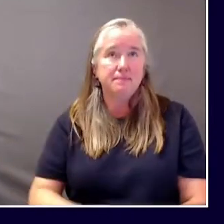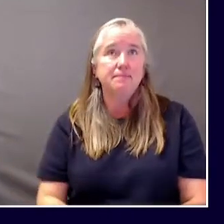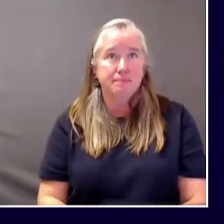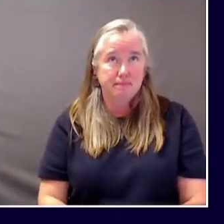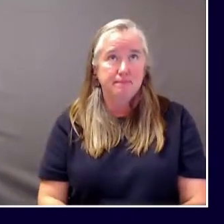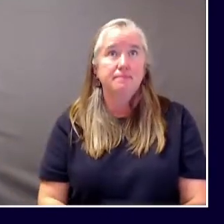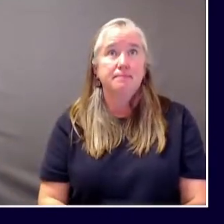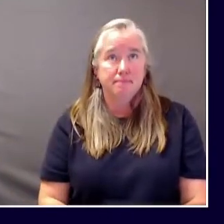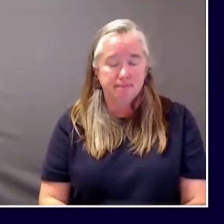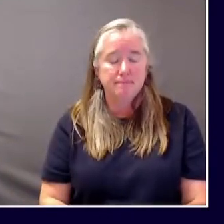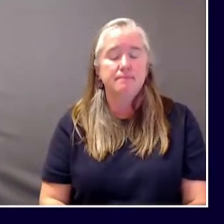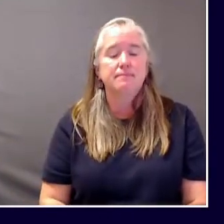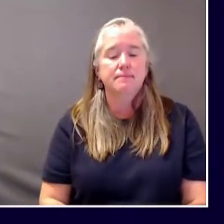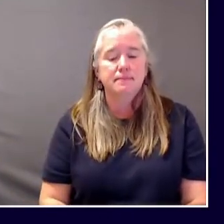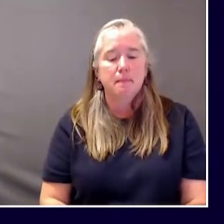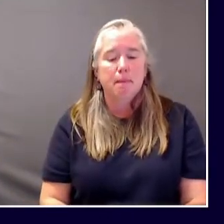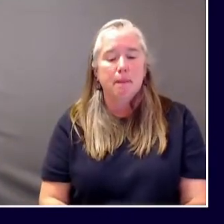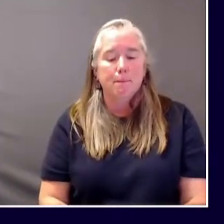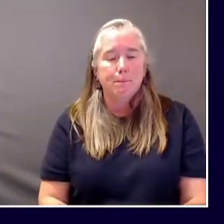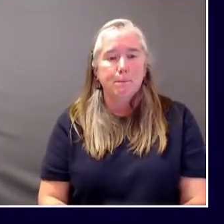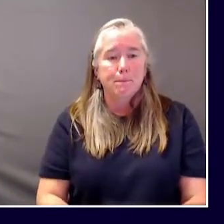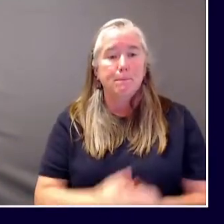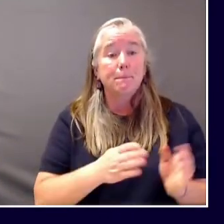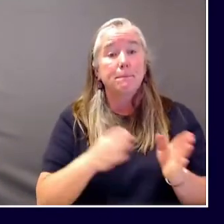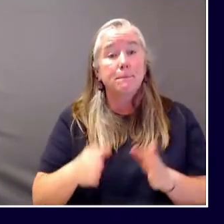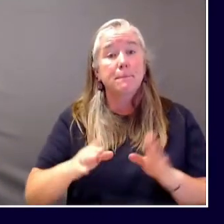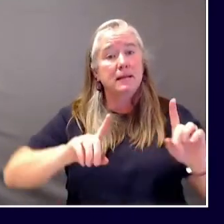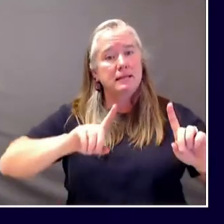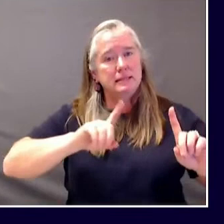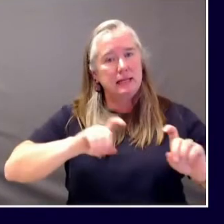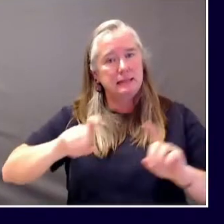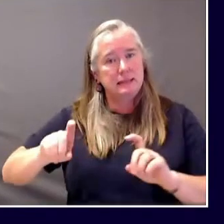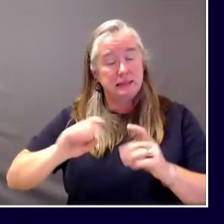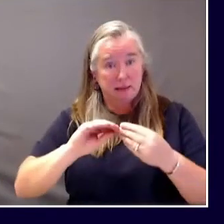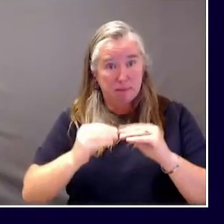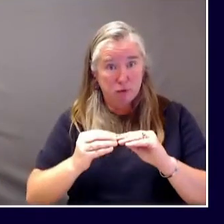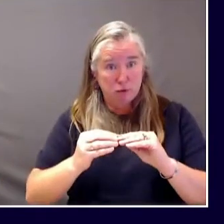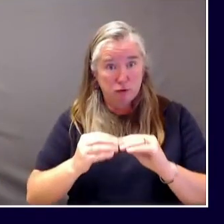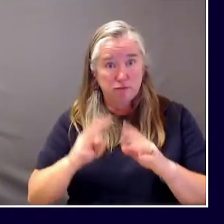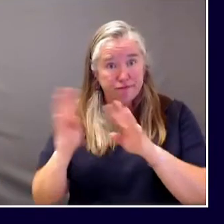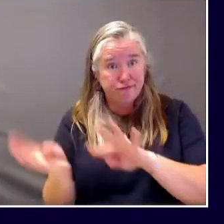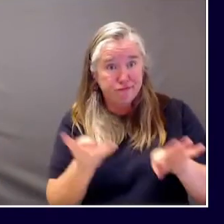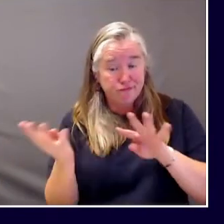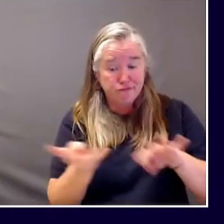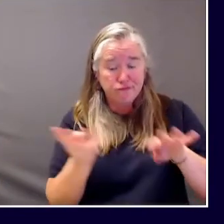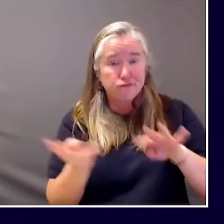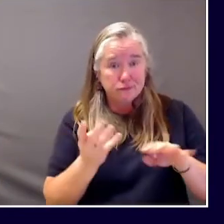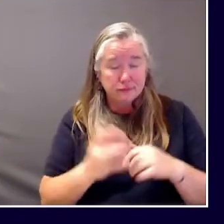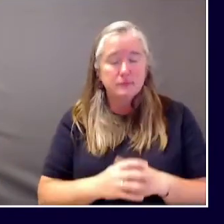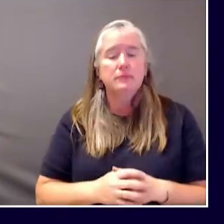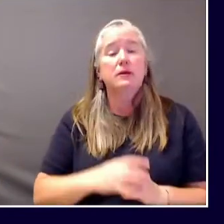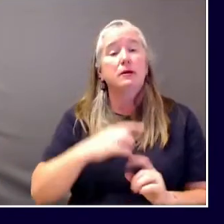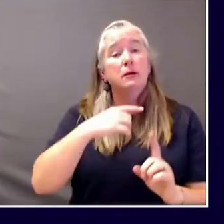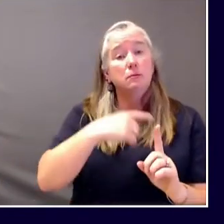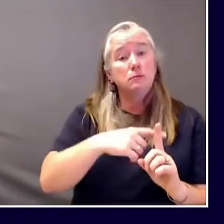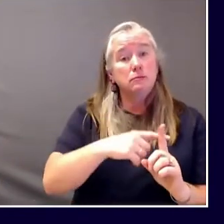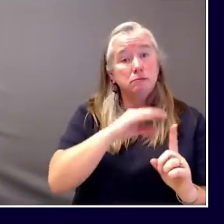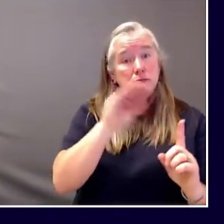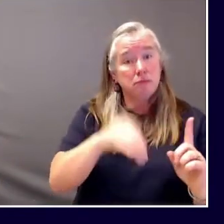I'd like to turn now to talk about some of the testing data